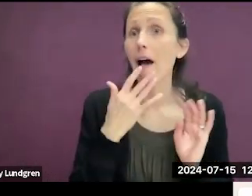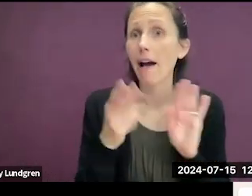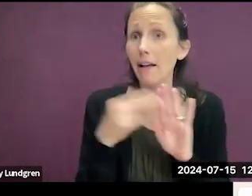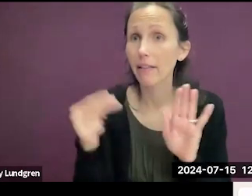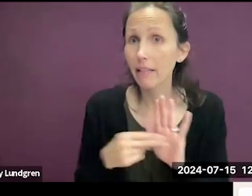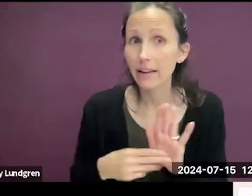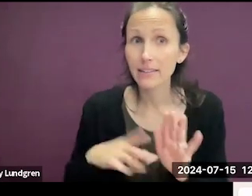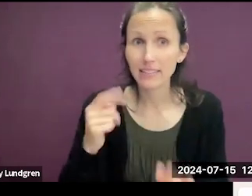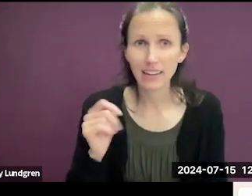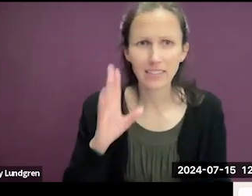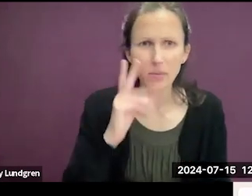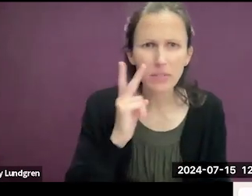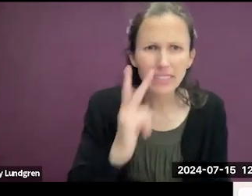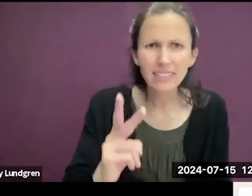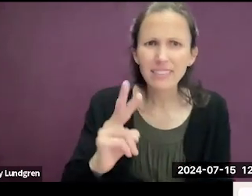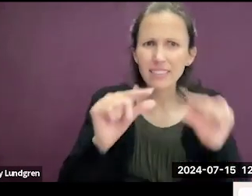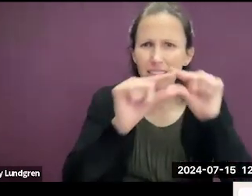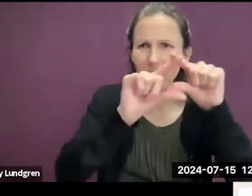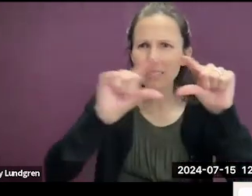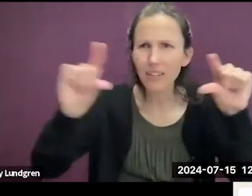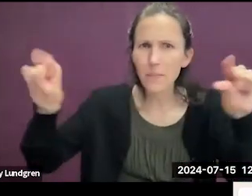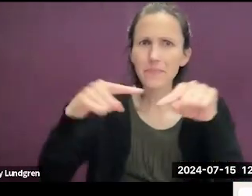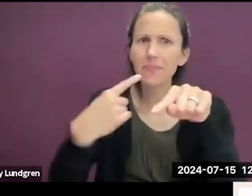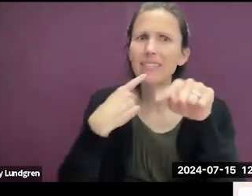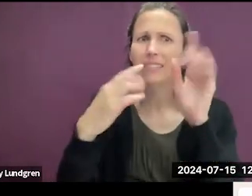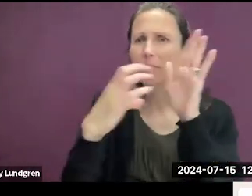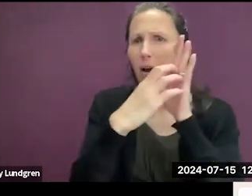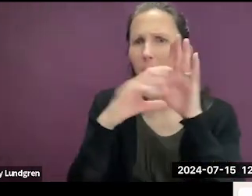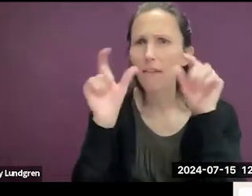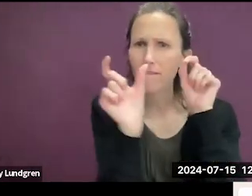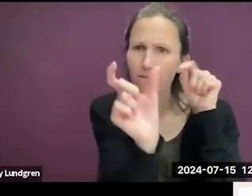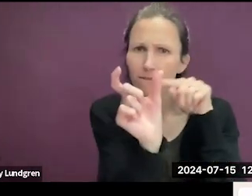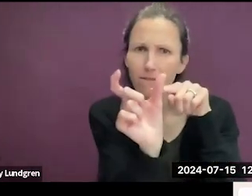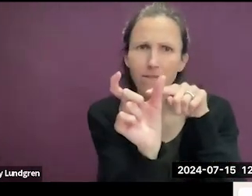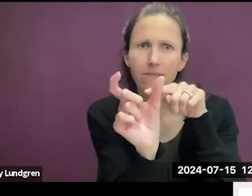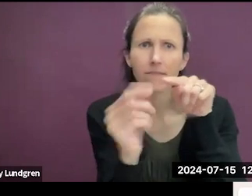And you'll see up here on your ribbon this Paragraph section. There's an icon here.